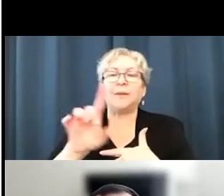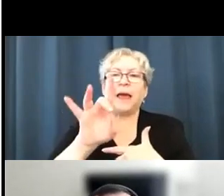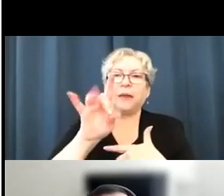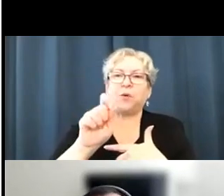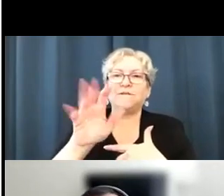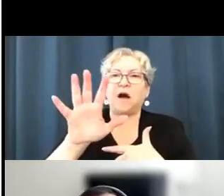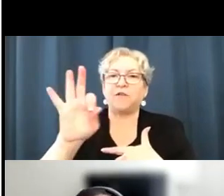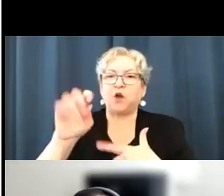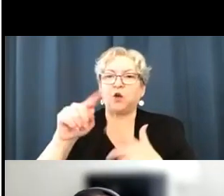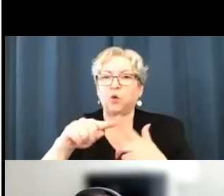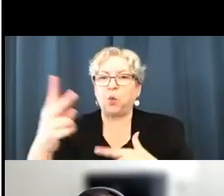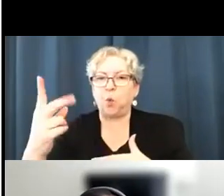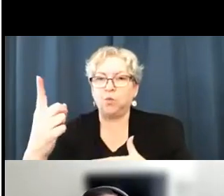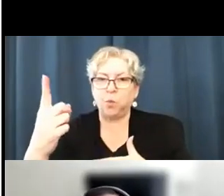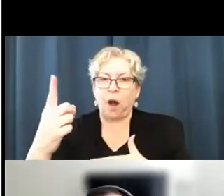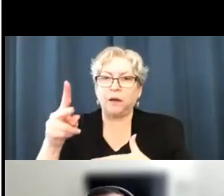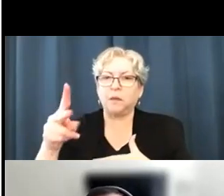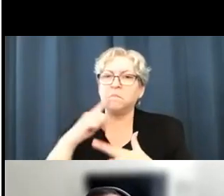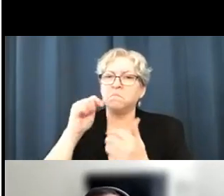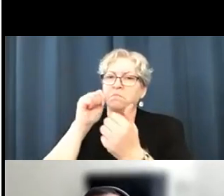and passes all of the requirements for contrast.